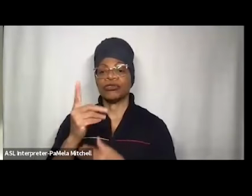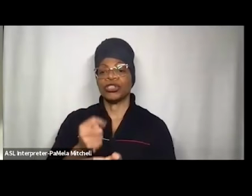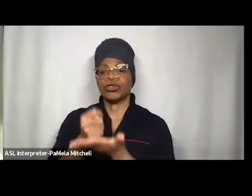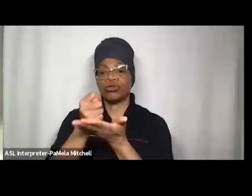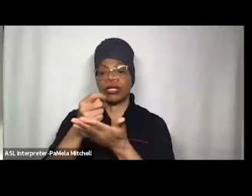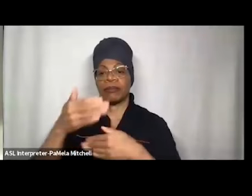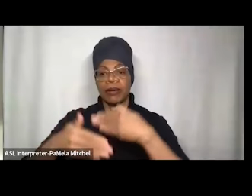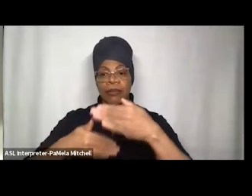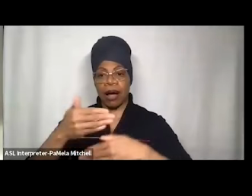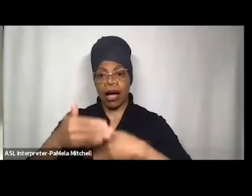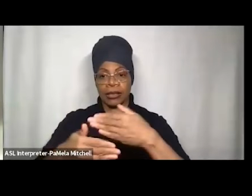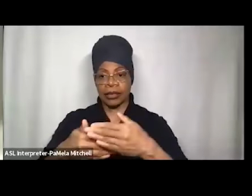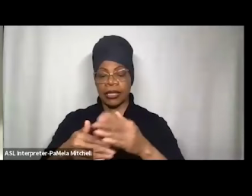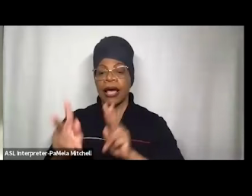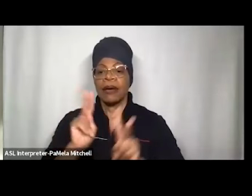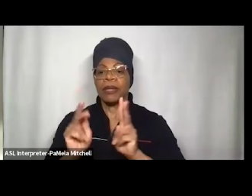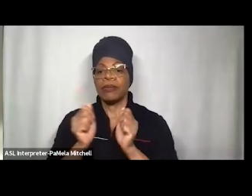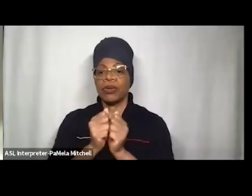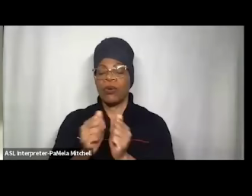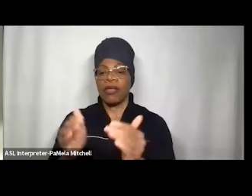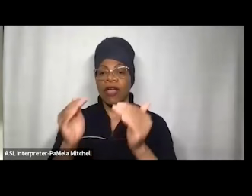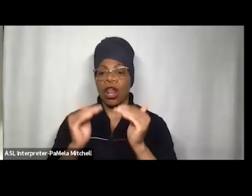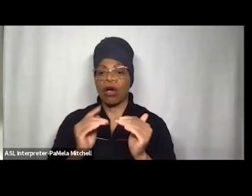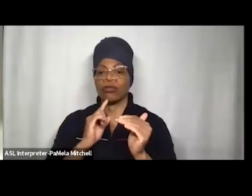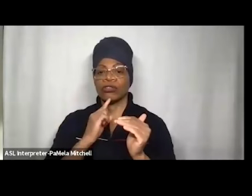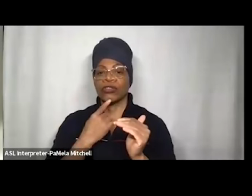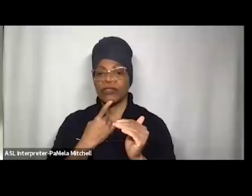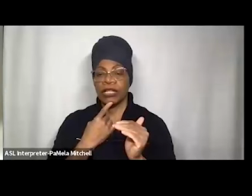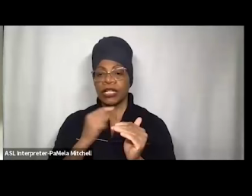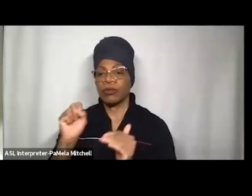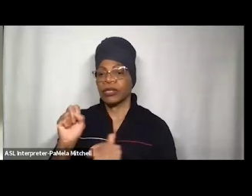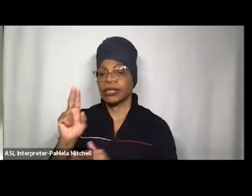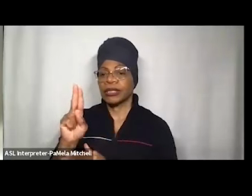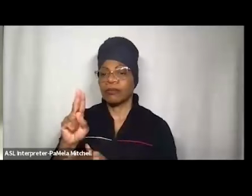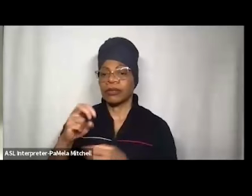Again, persons with low severity substance use problems don't require formal treatment.